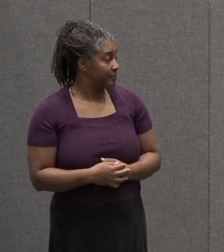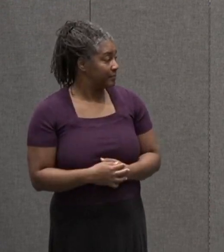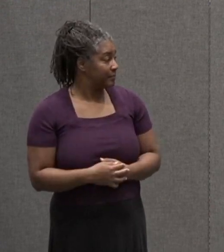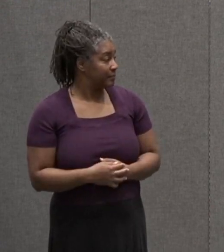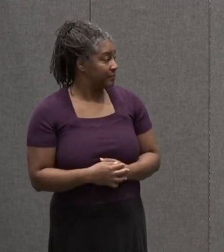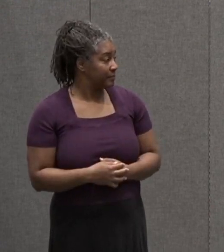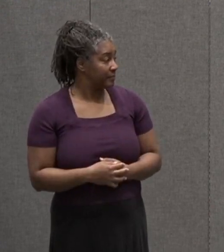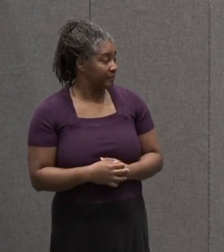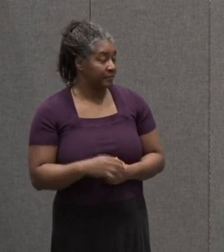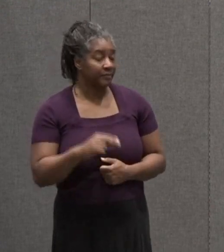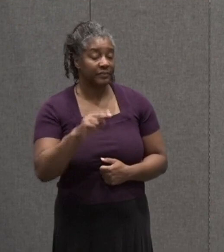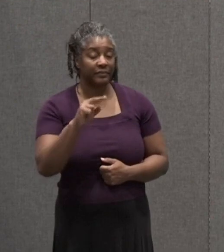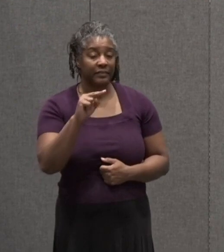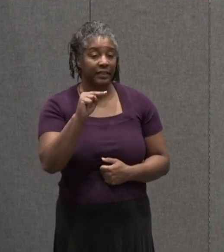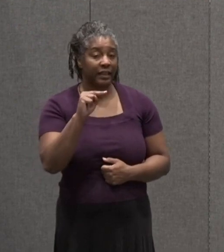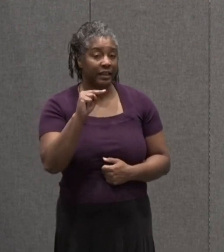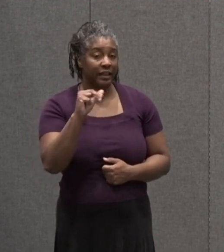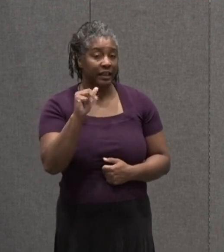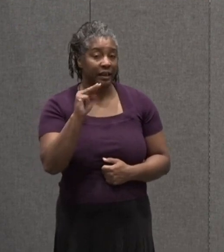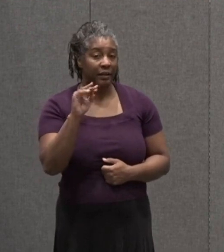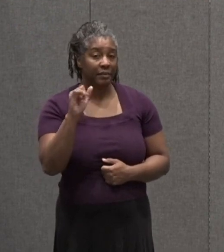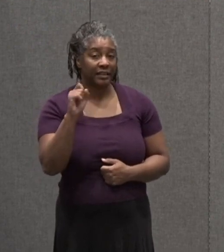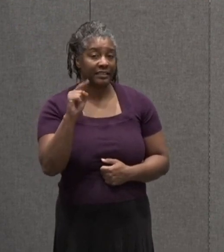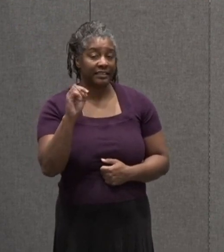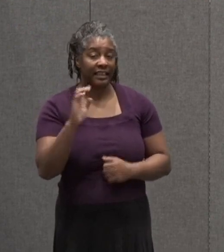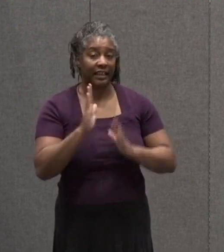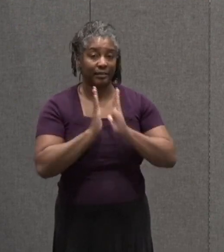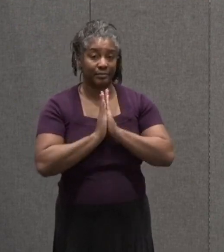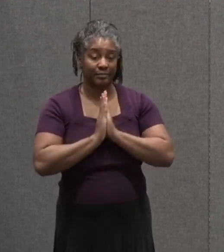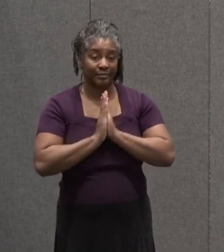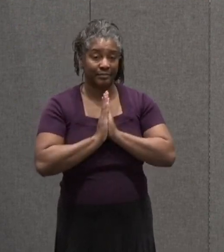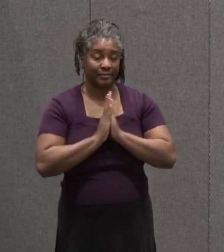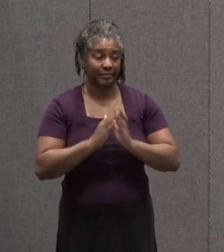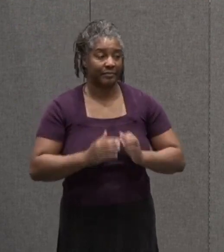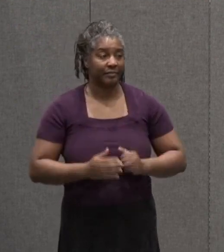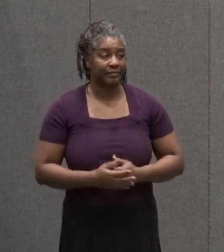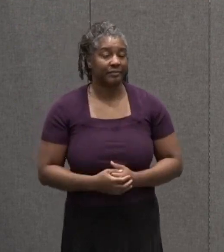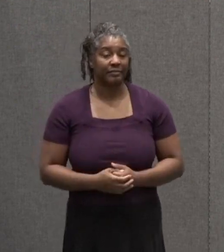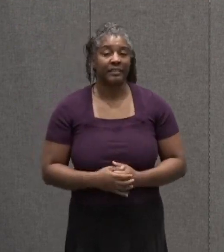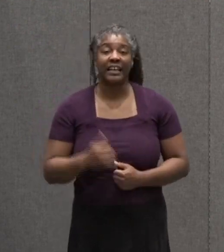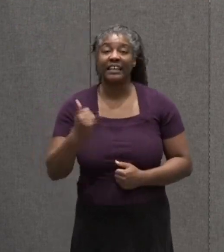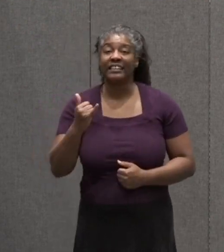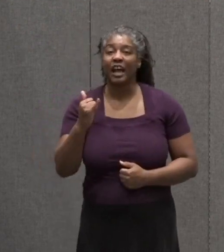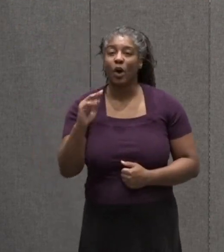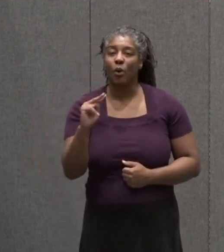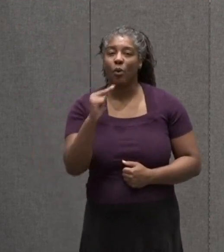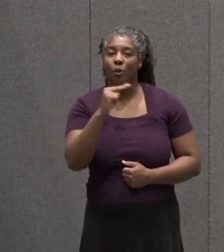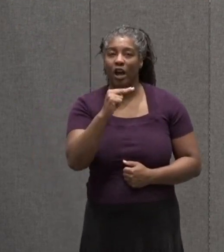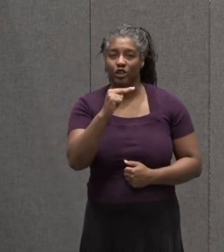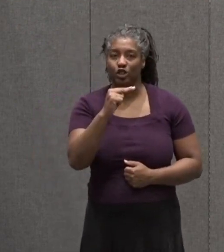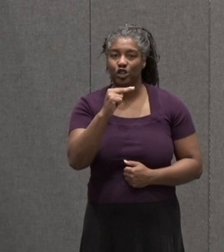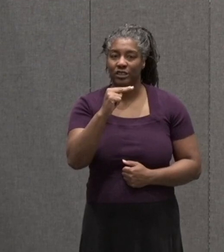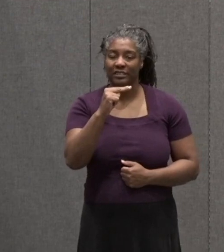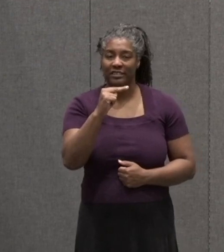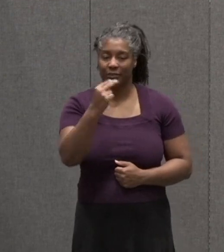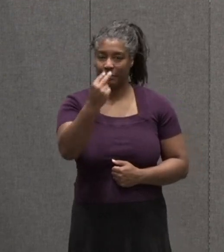Namaste, now I'm gonna do one from the front so you can see what it looks like. Let's do this together I invite you to do